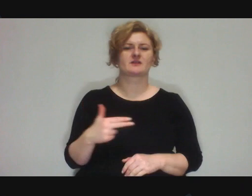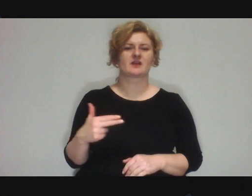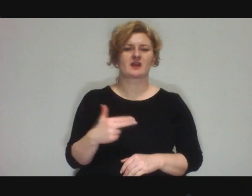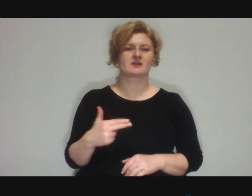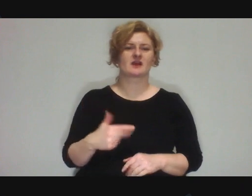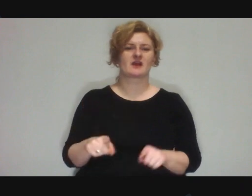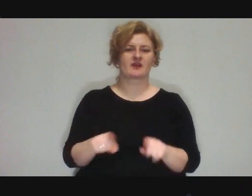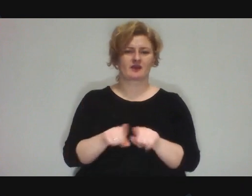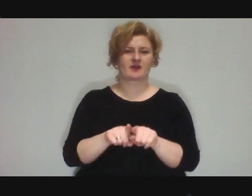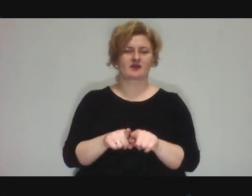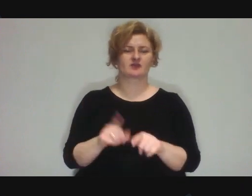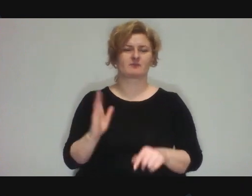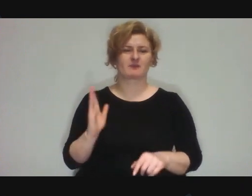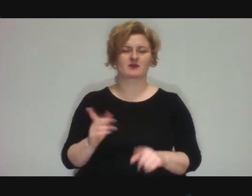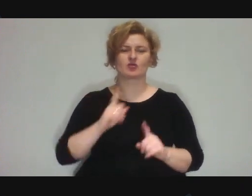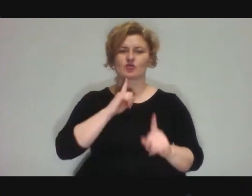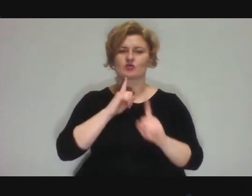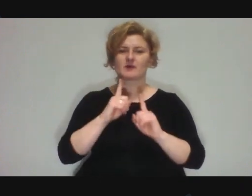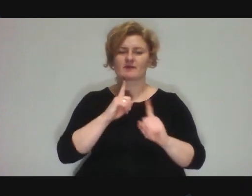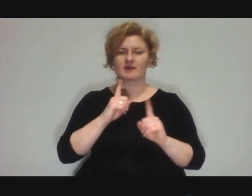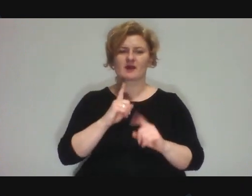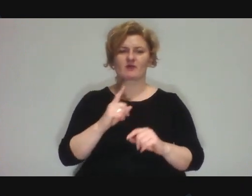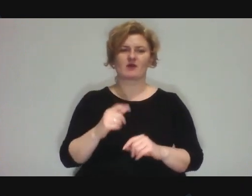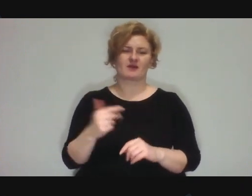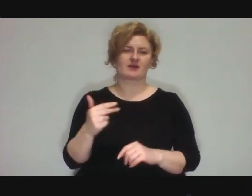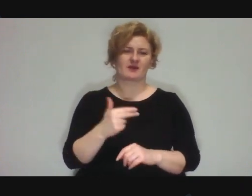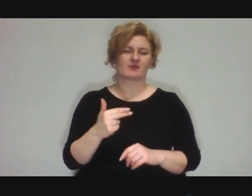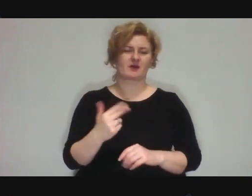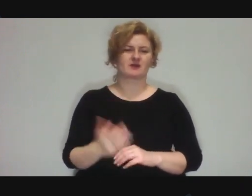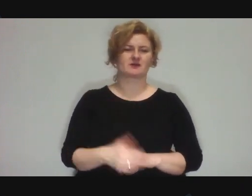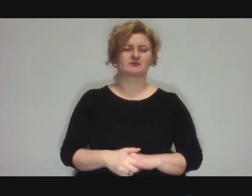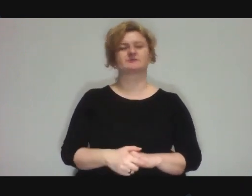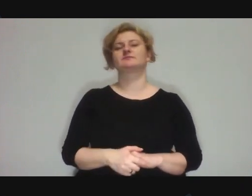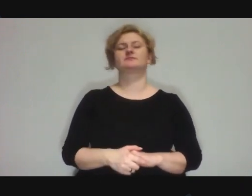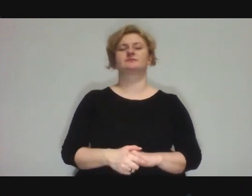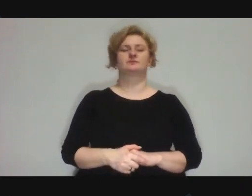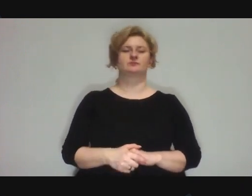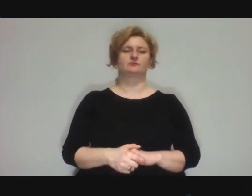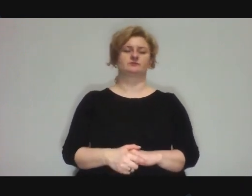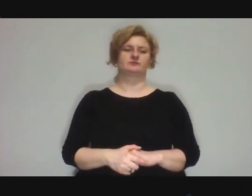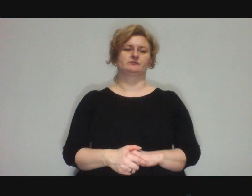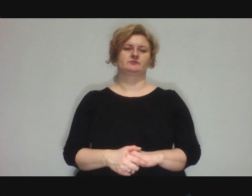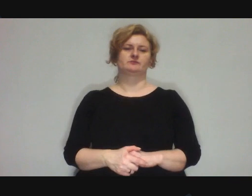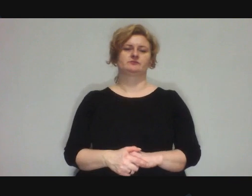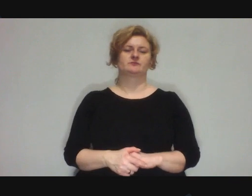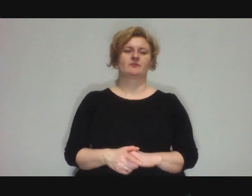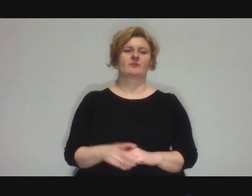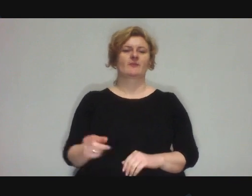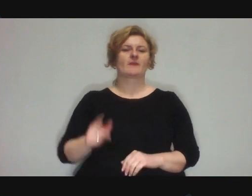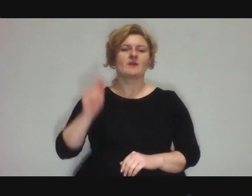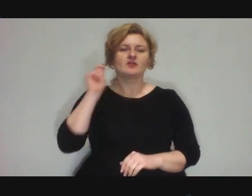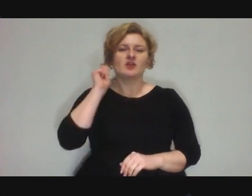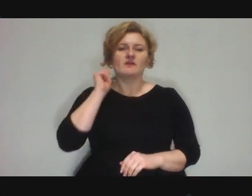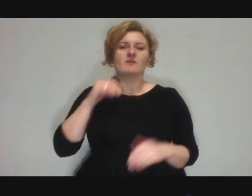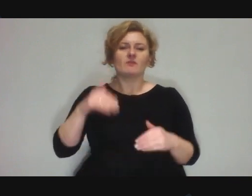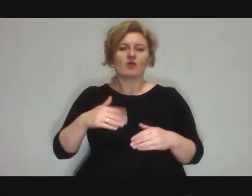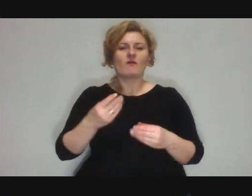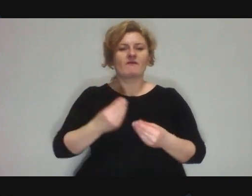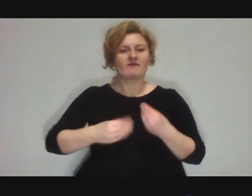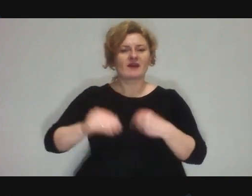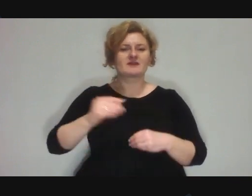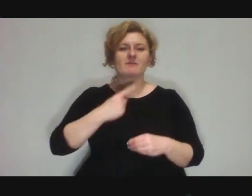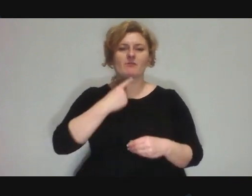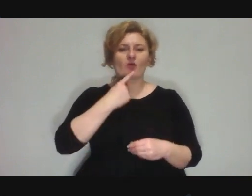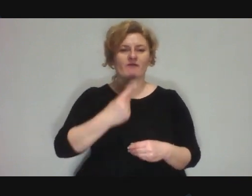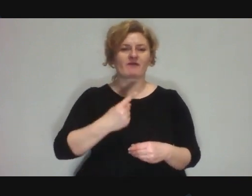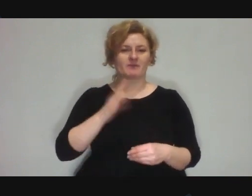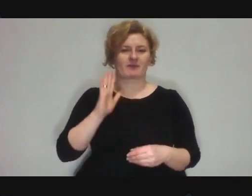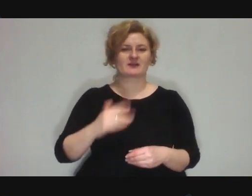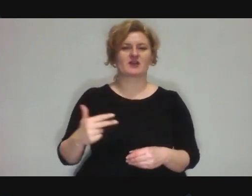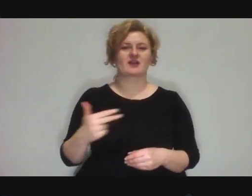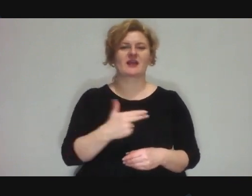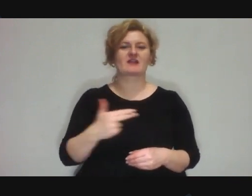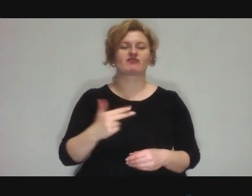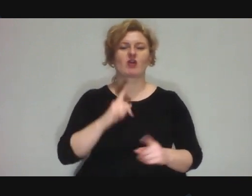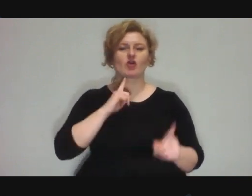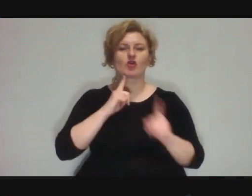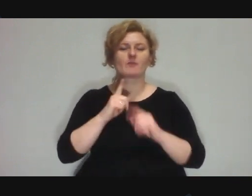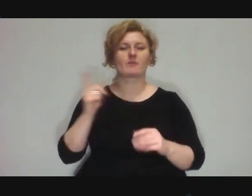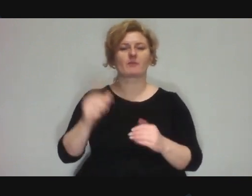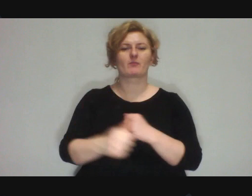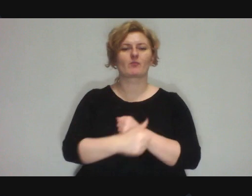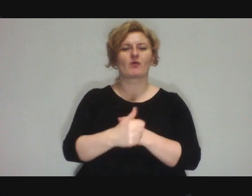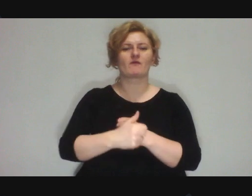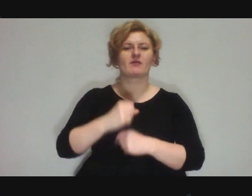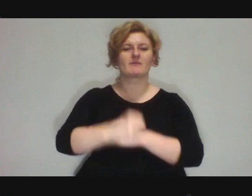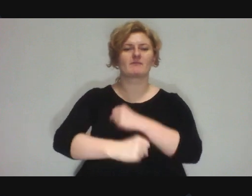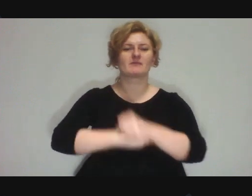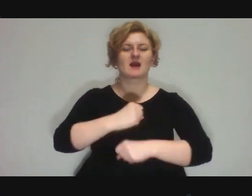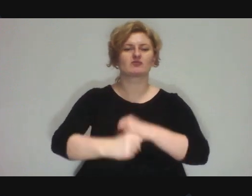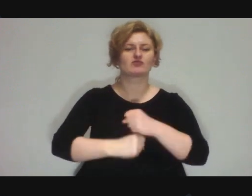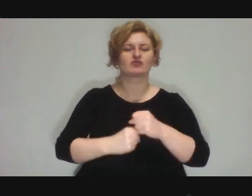Marek: Well, I think the girls can say a lot more about it, because they just work in a rehabilitation centre.